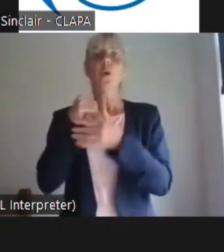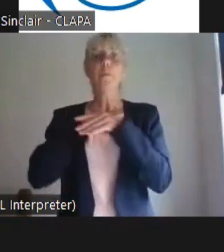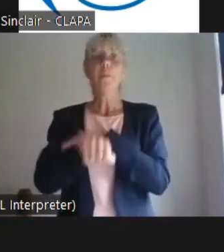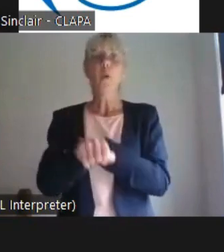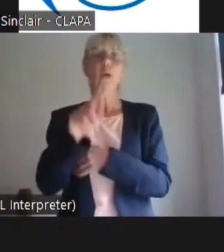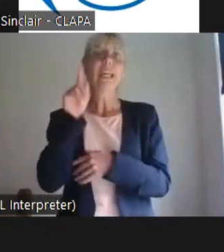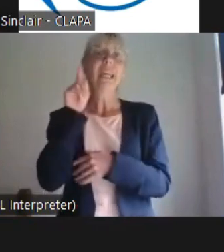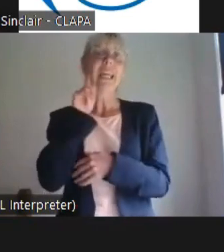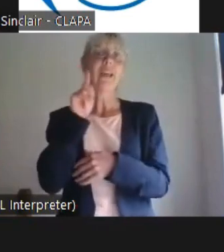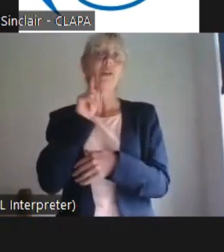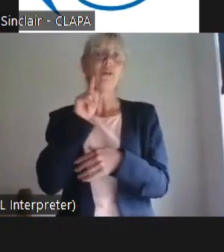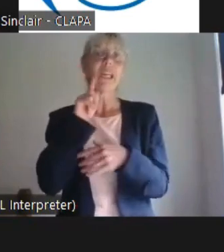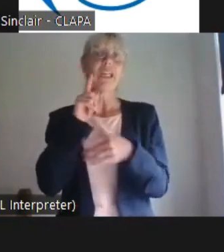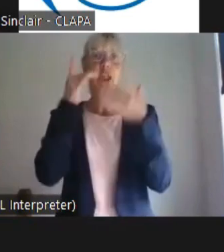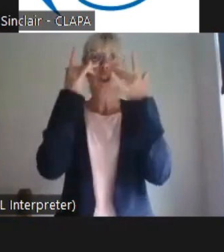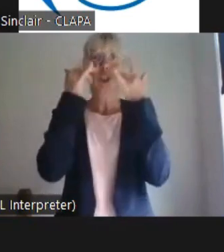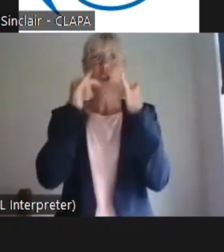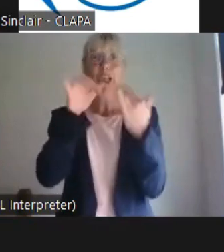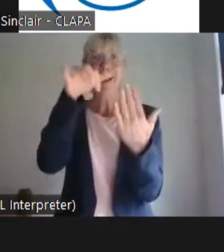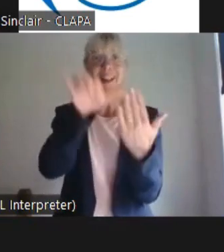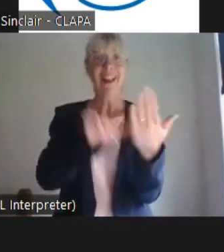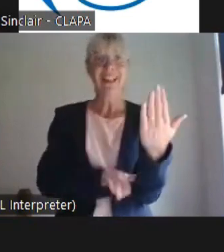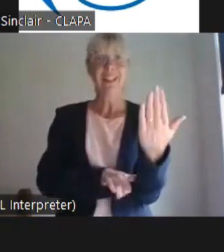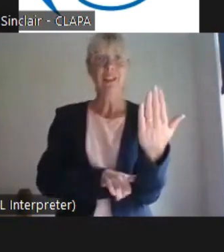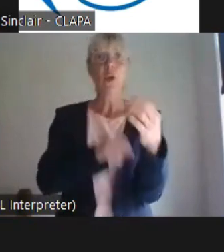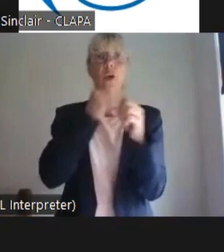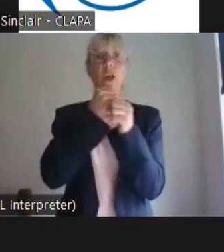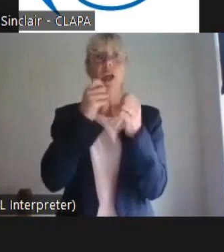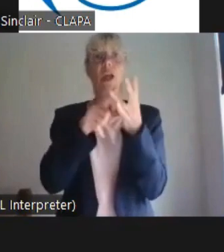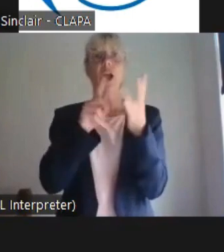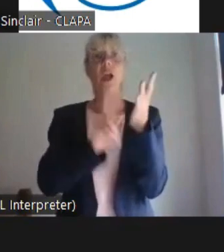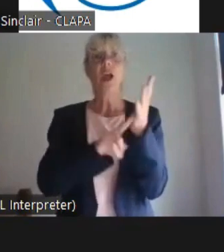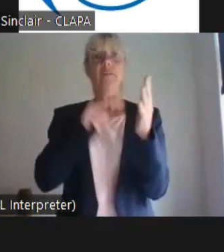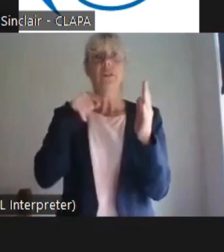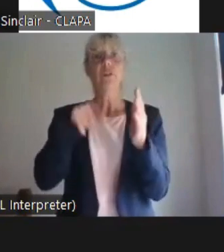um on the government website is quite good because that will show you what to expect your the sort